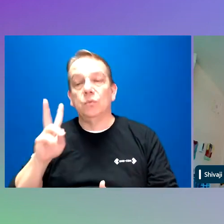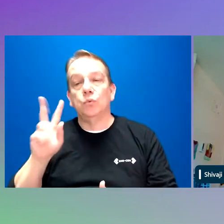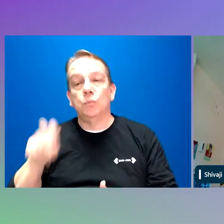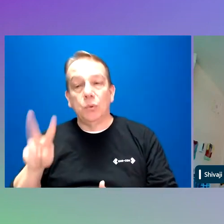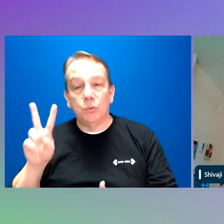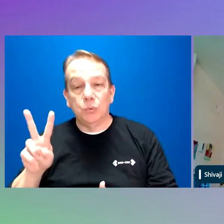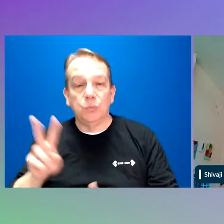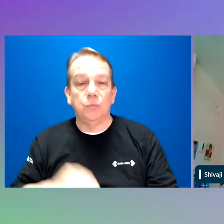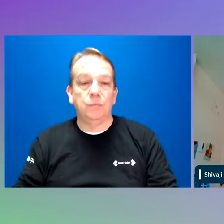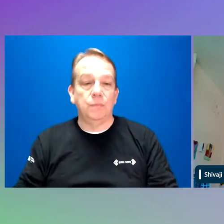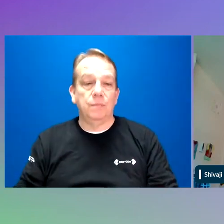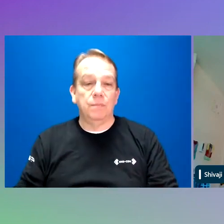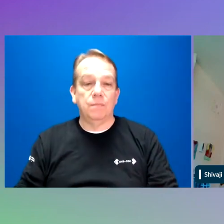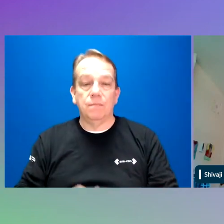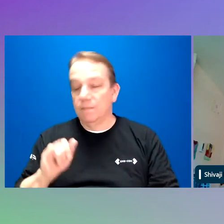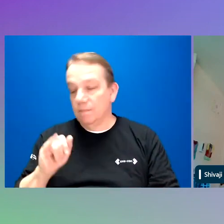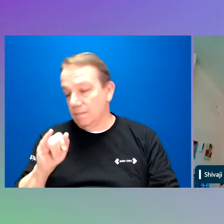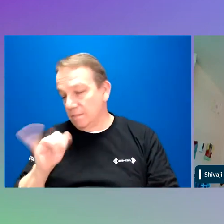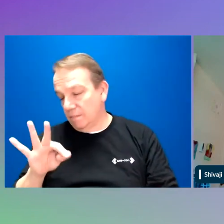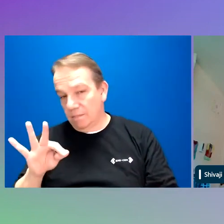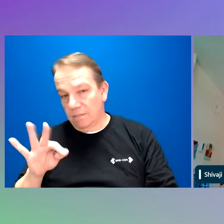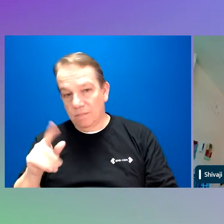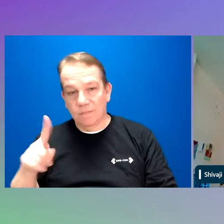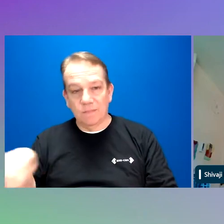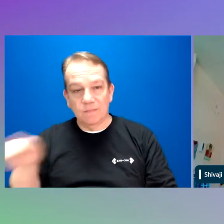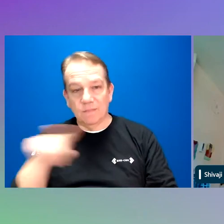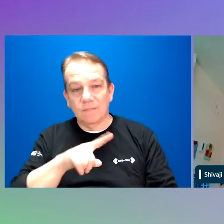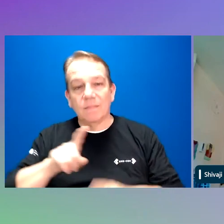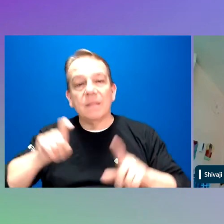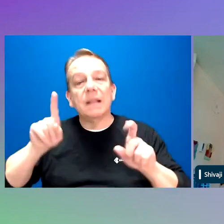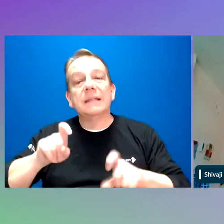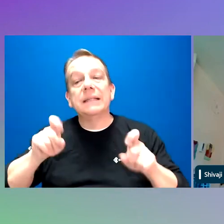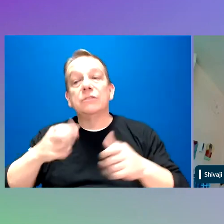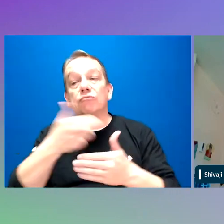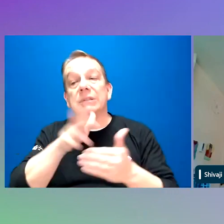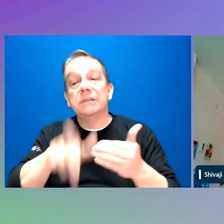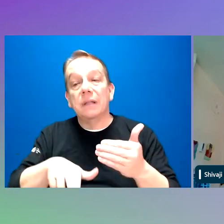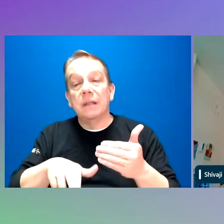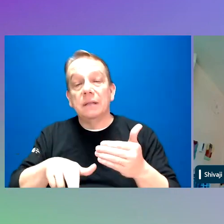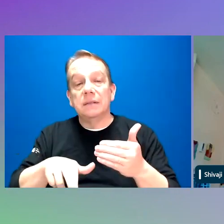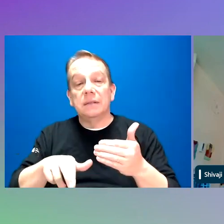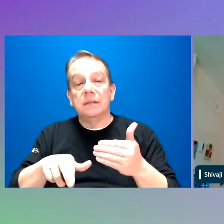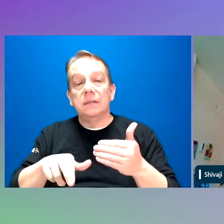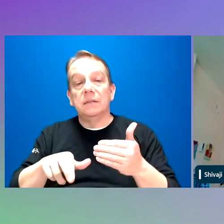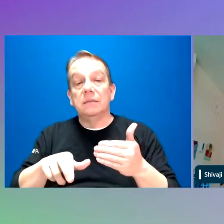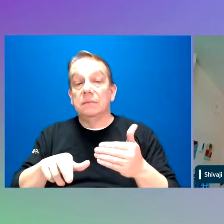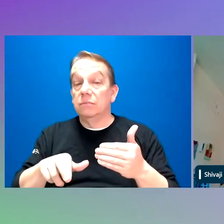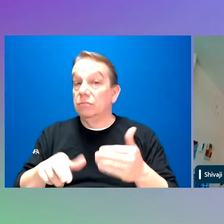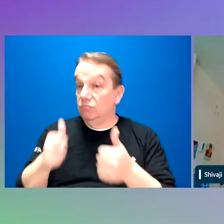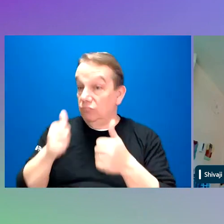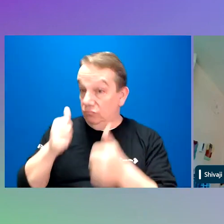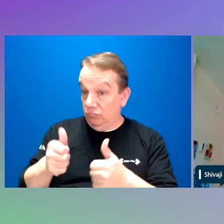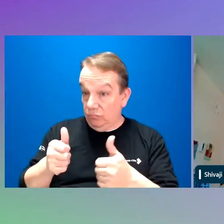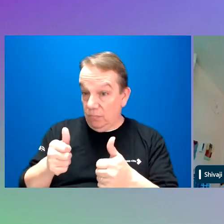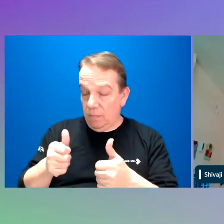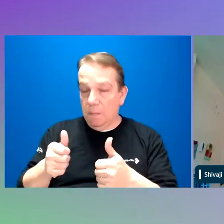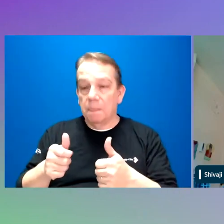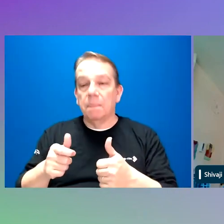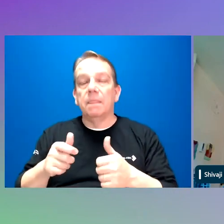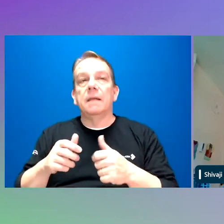um, if, if you're, if you're testing results, um, are good